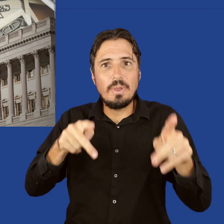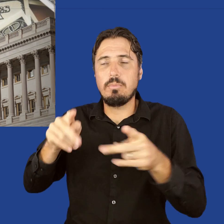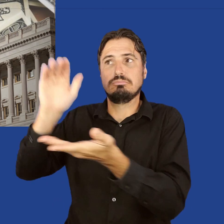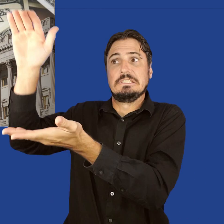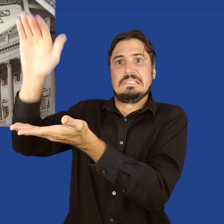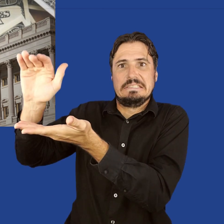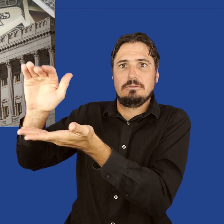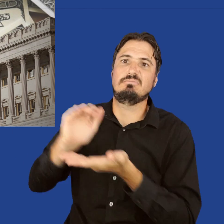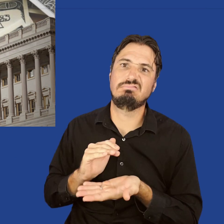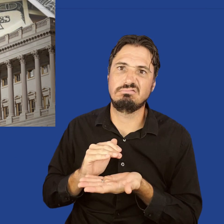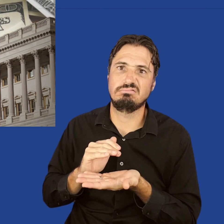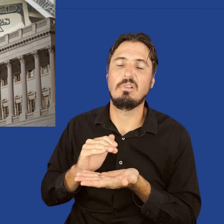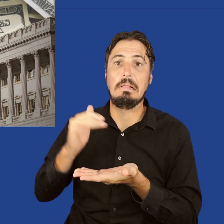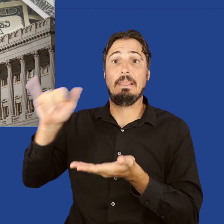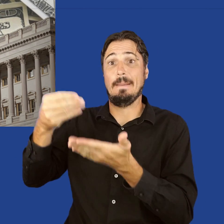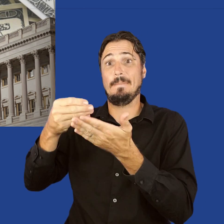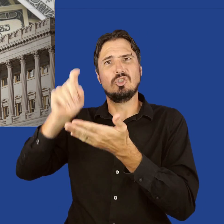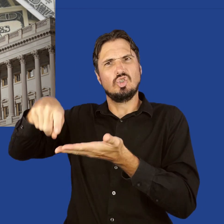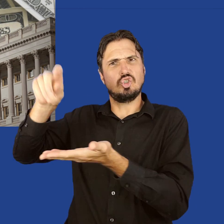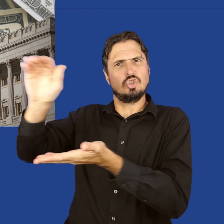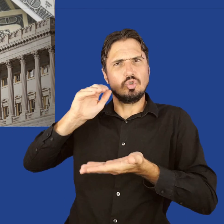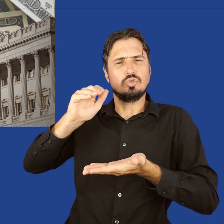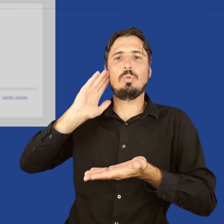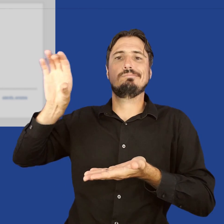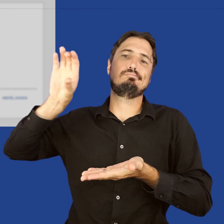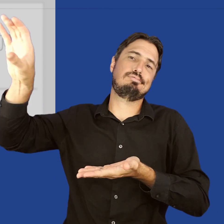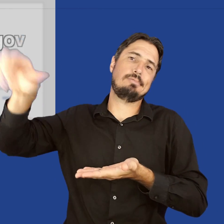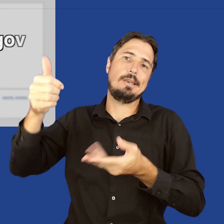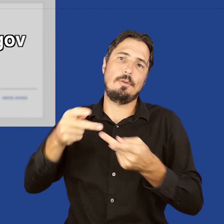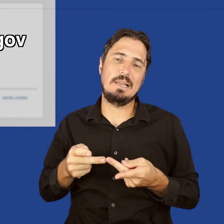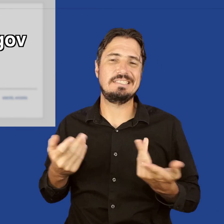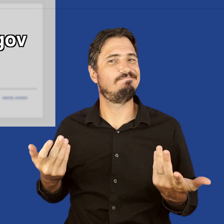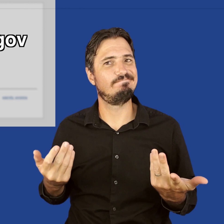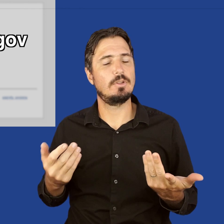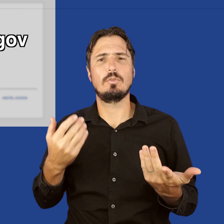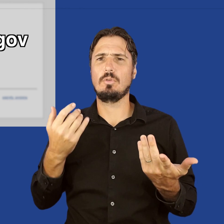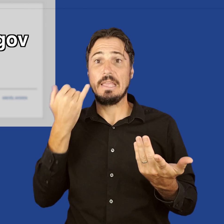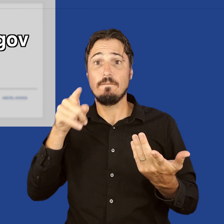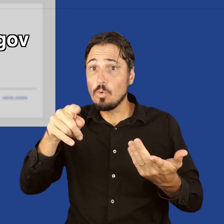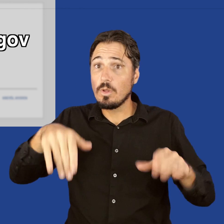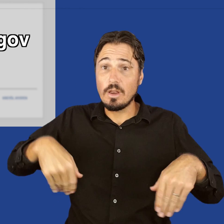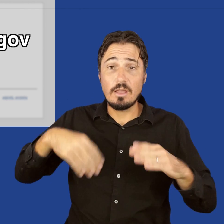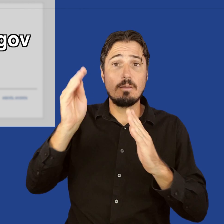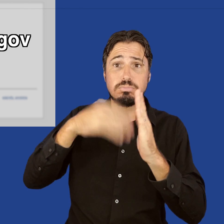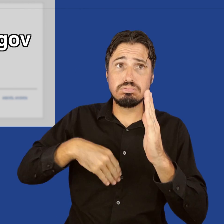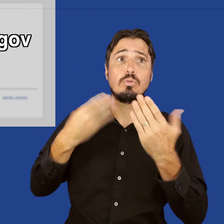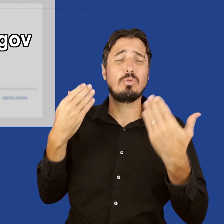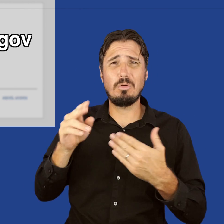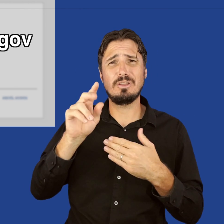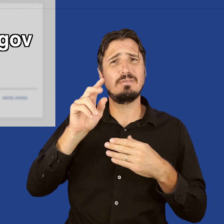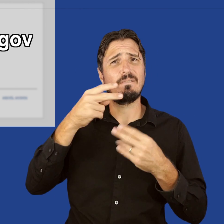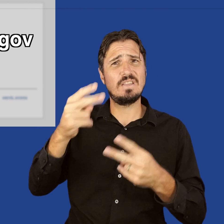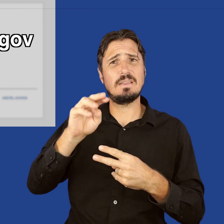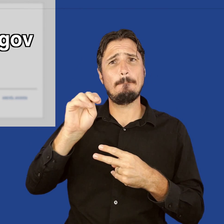If you or anyone you know has not yet filed the Census form, please visit my2020census.gov and do it today